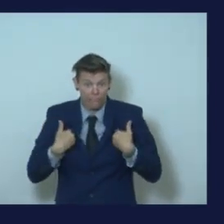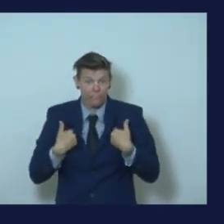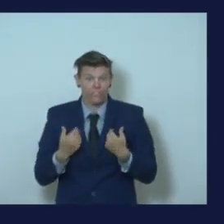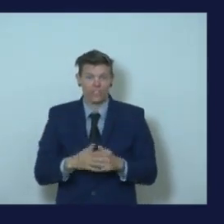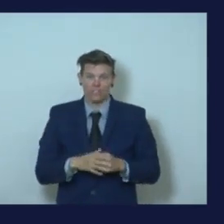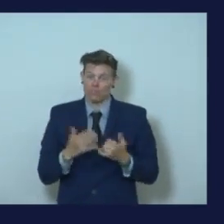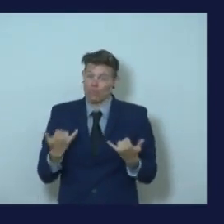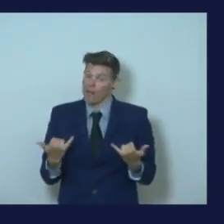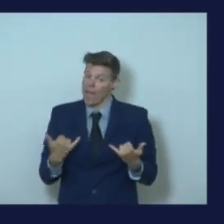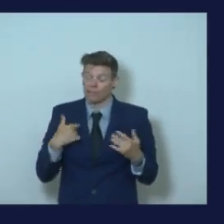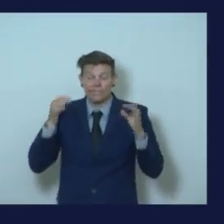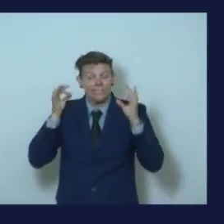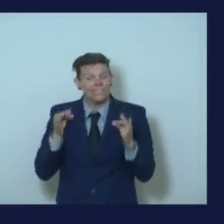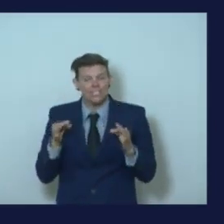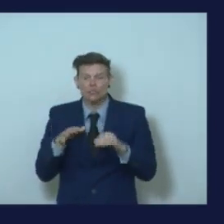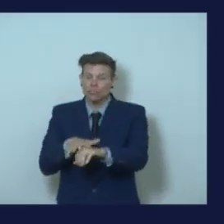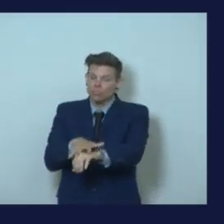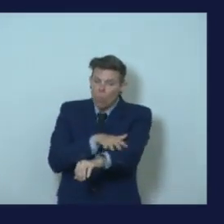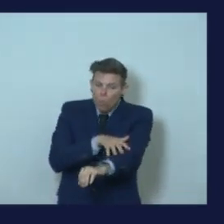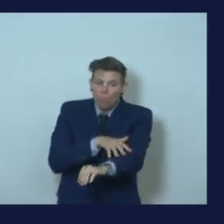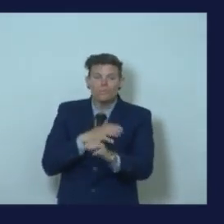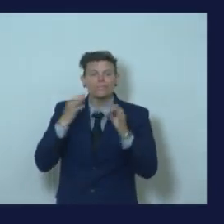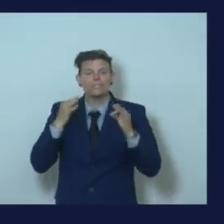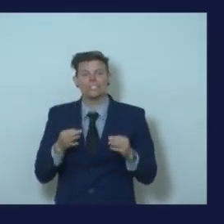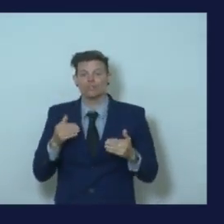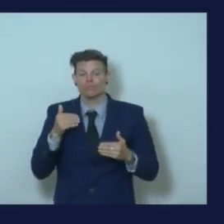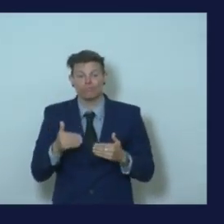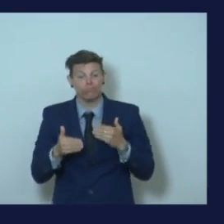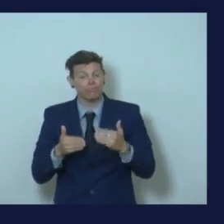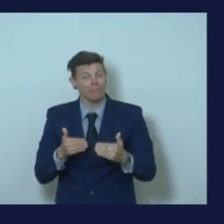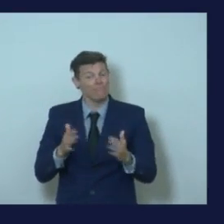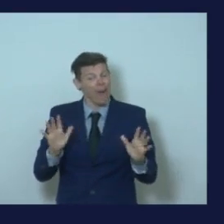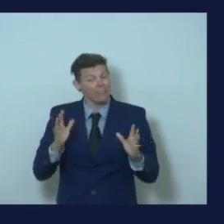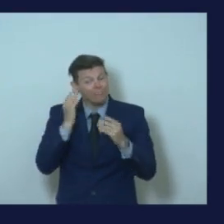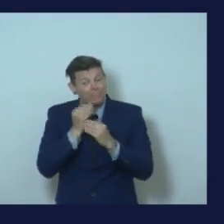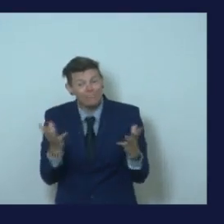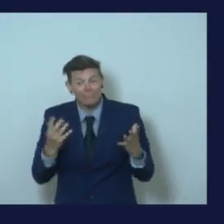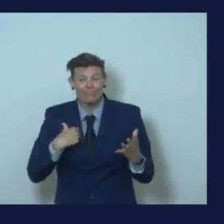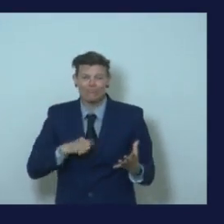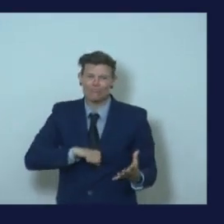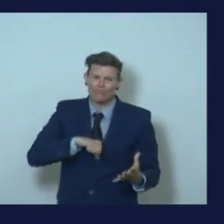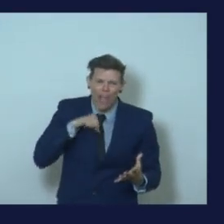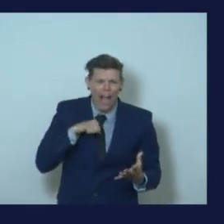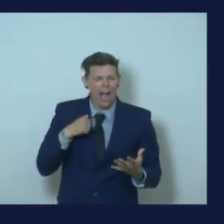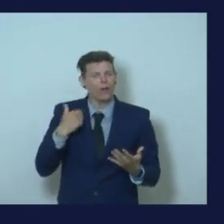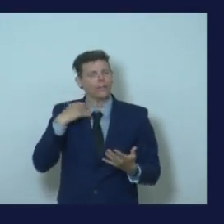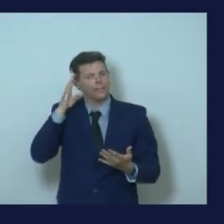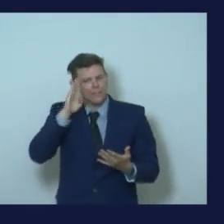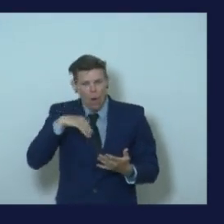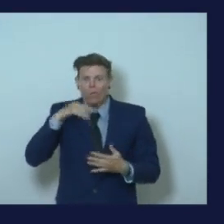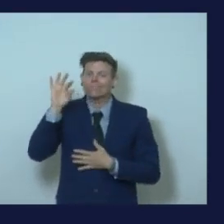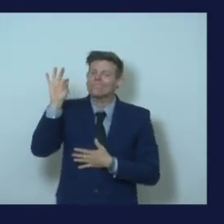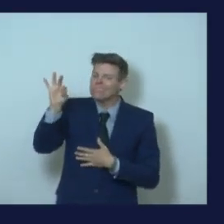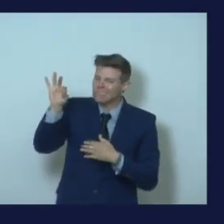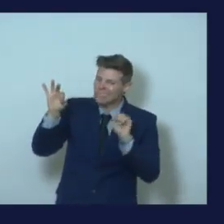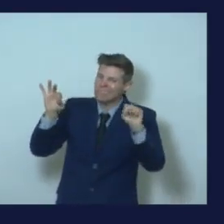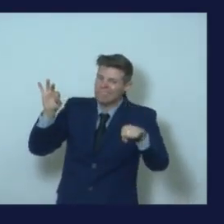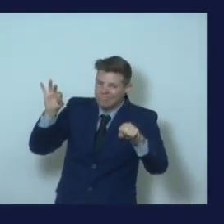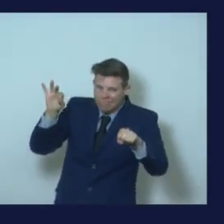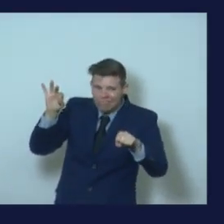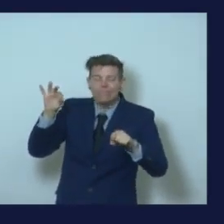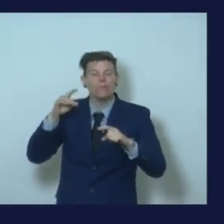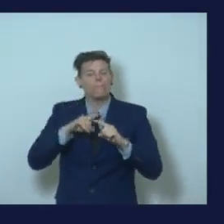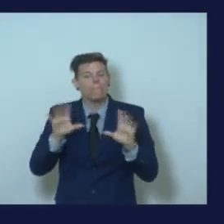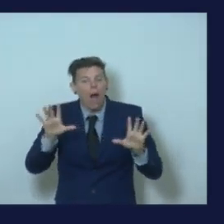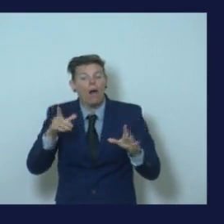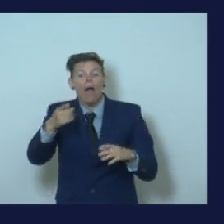WE WILL HAVE TO KEEP DOING THIS AND MAKING DECISIONS ACCORDINGLY AND WE WILL AND THE MEXICAN SHOULD BE VERY PROUD FOR DOING YOUR PART.